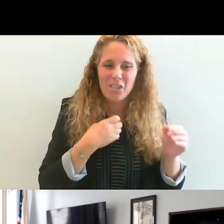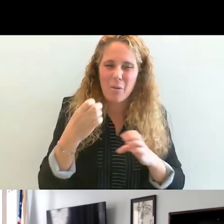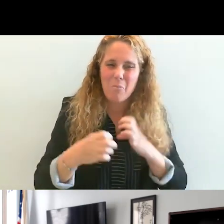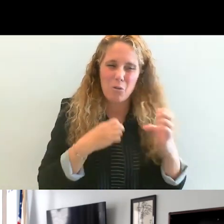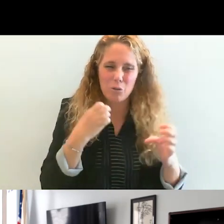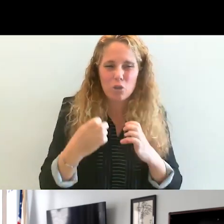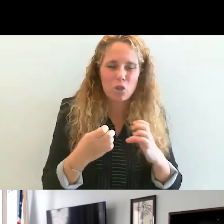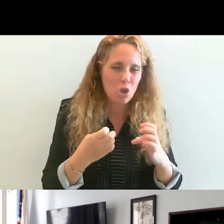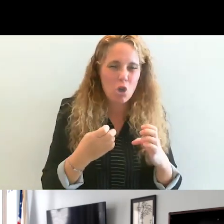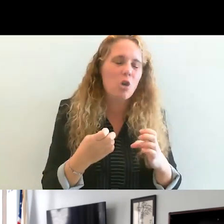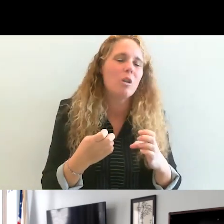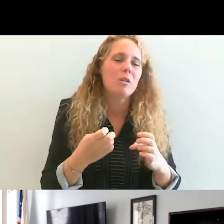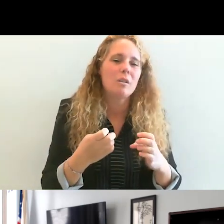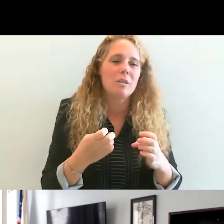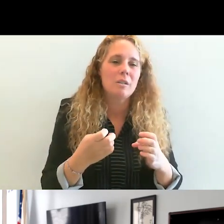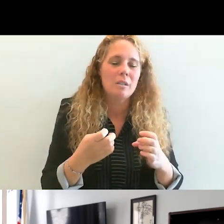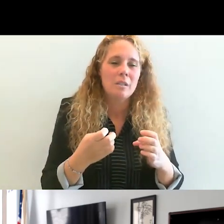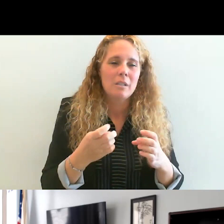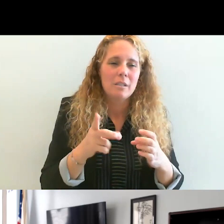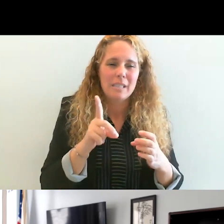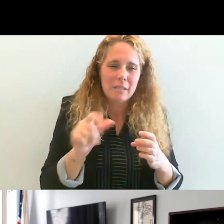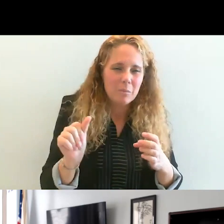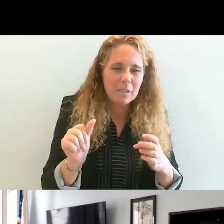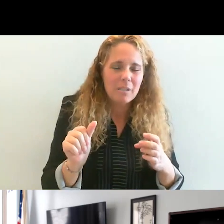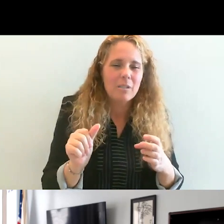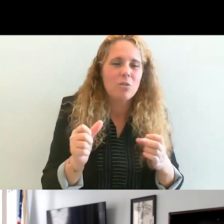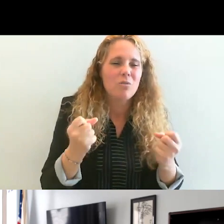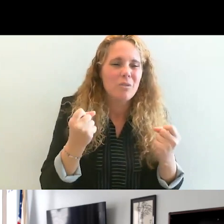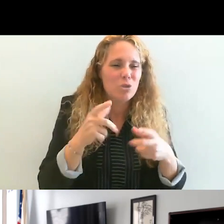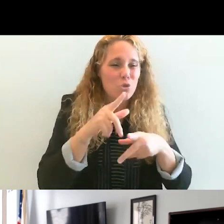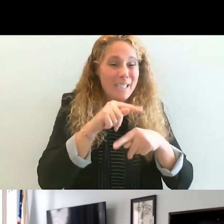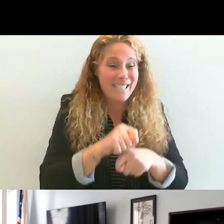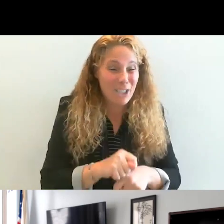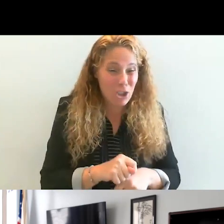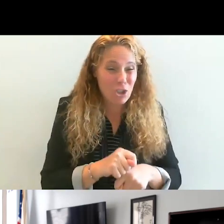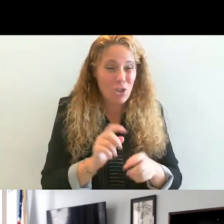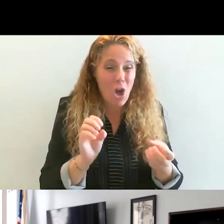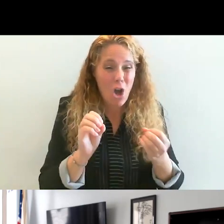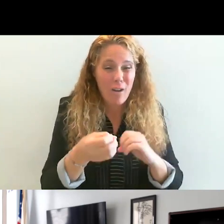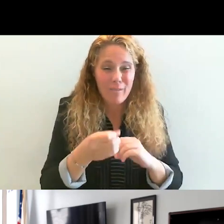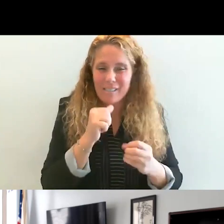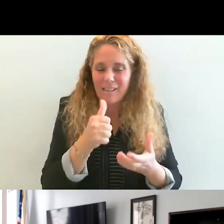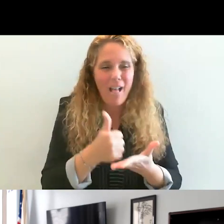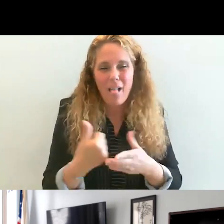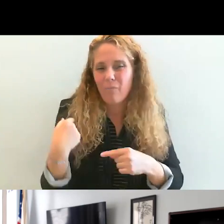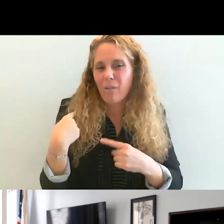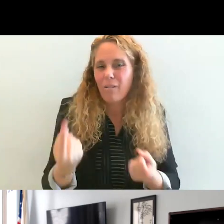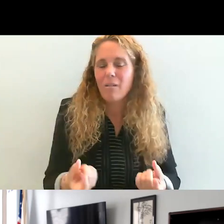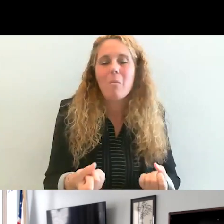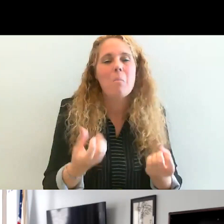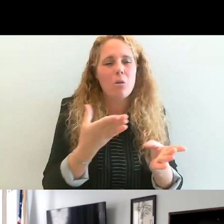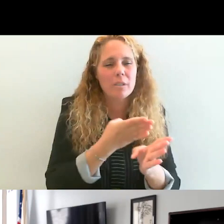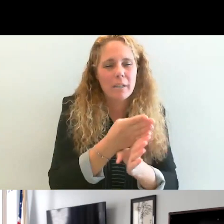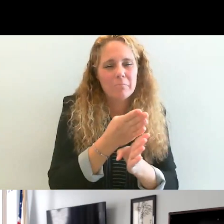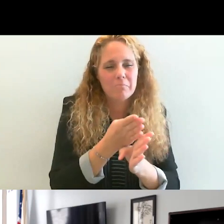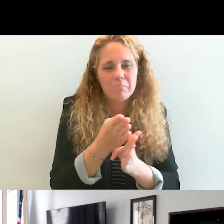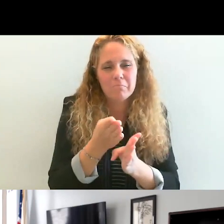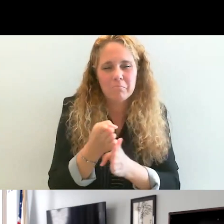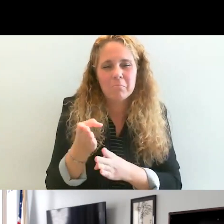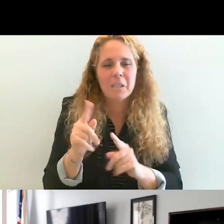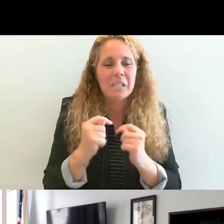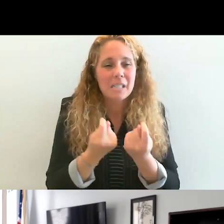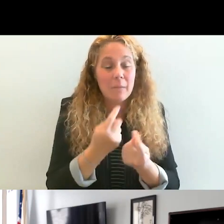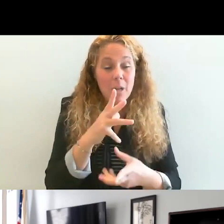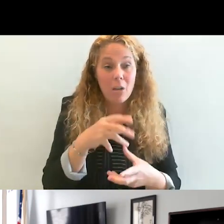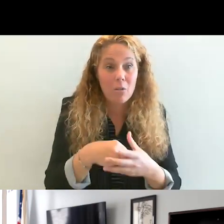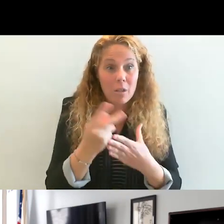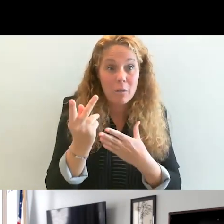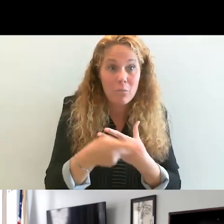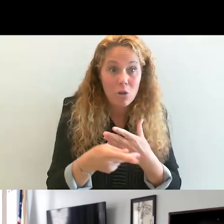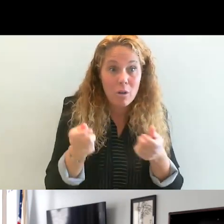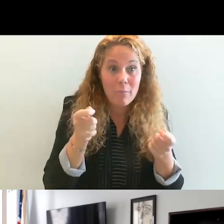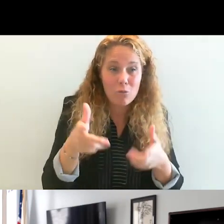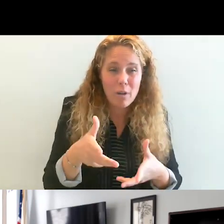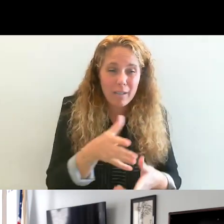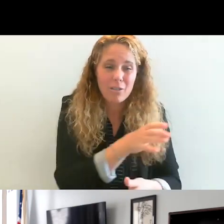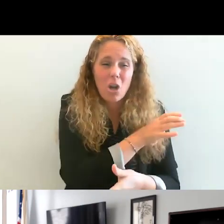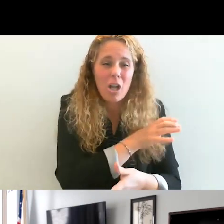WHO -- [READING] IT IS A TEAM WITH PRESCRIBERS, OUTREACH WORKERS,